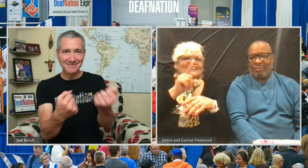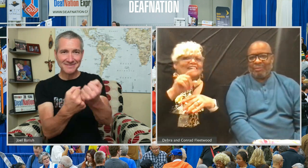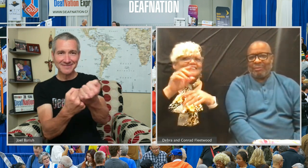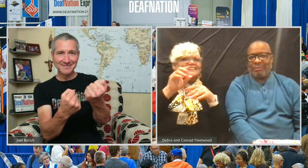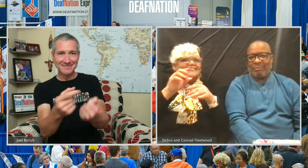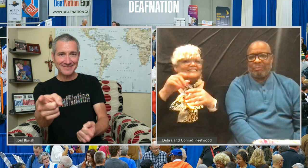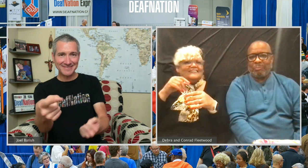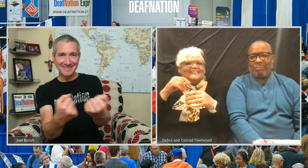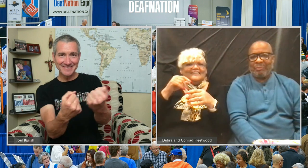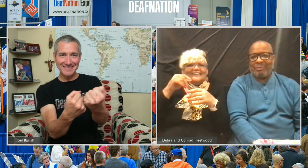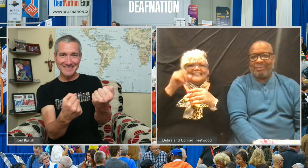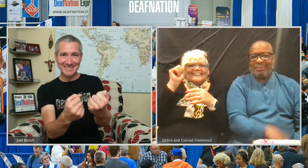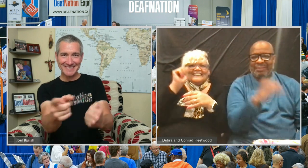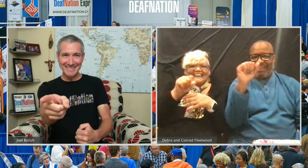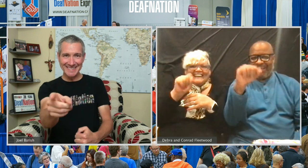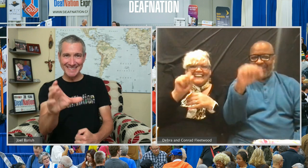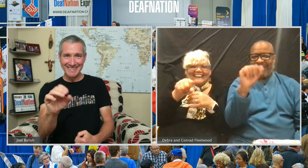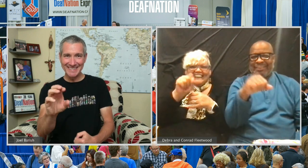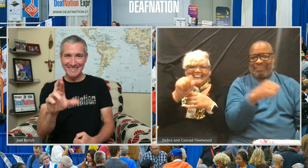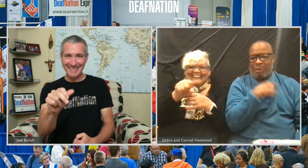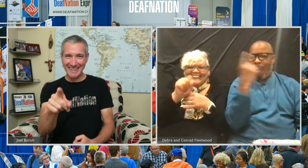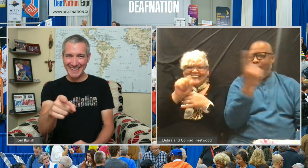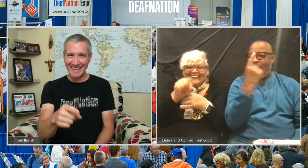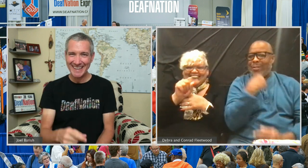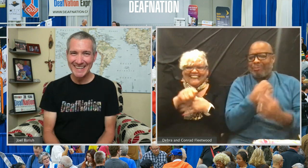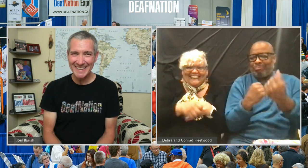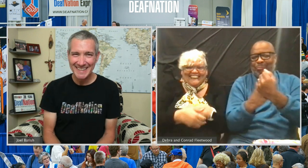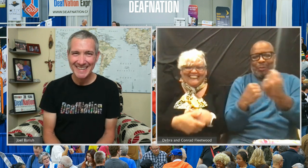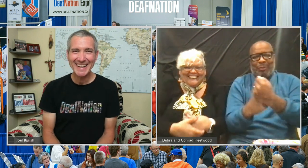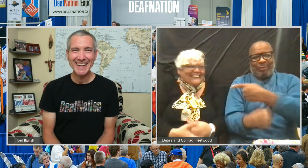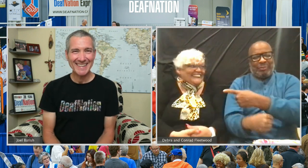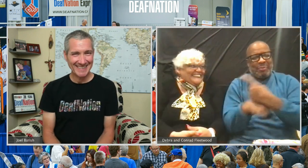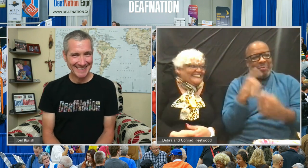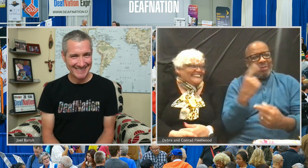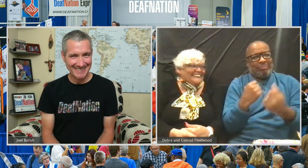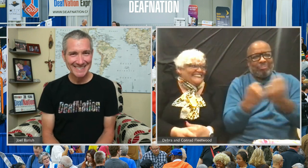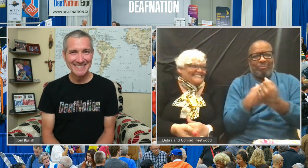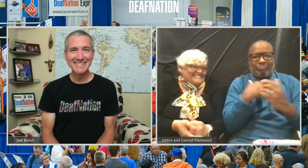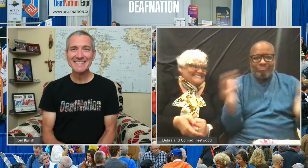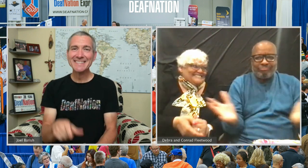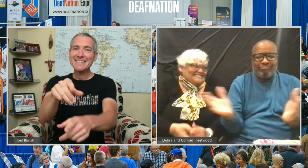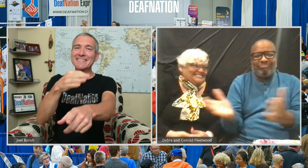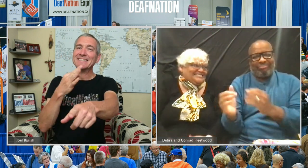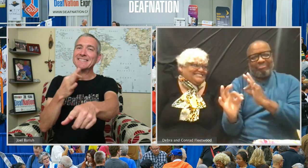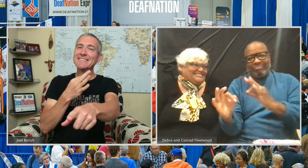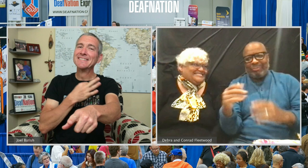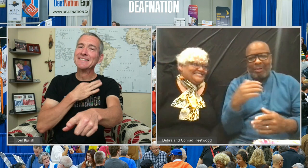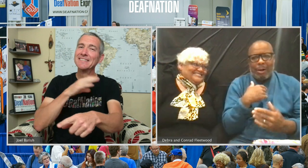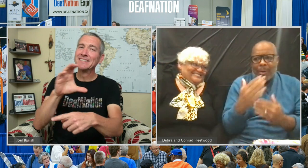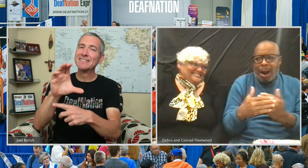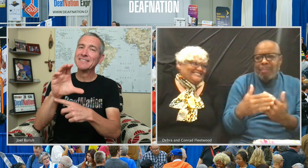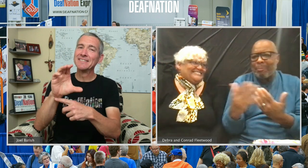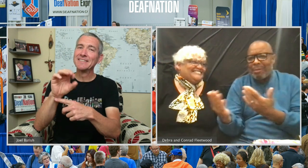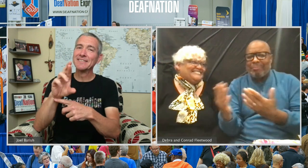Conrad is supporting you! Yes, I’m always supporting and encouraging her, helping out.